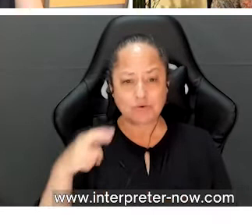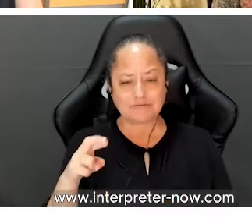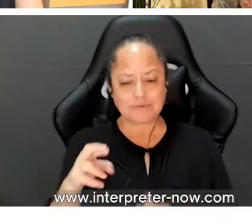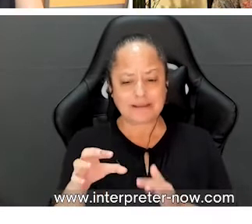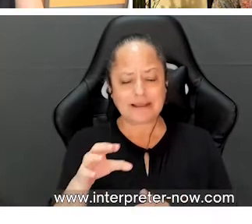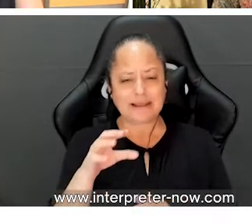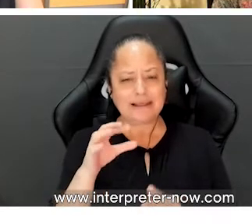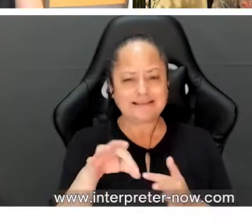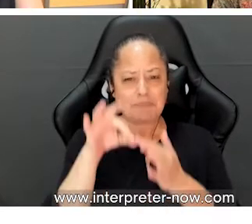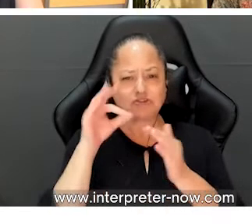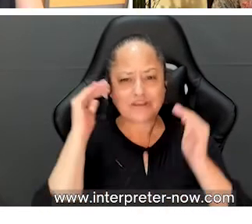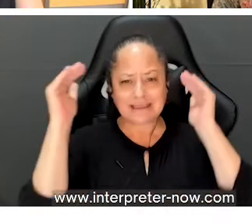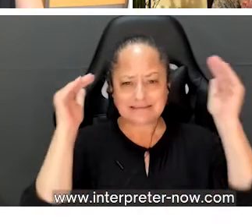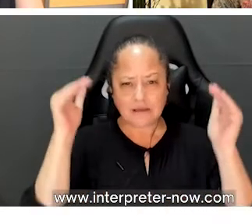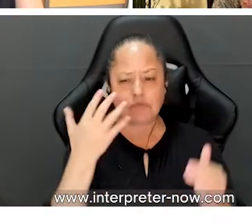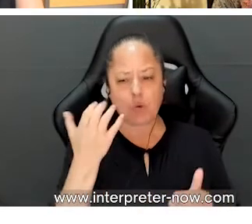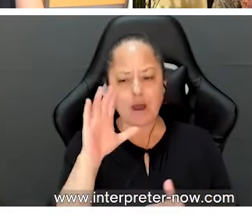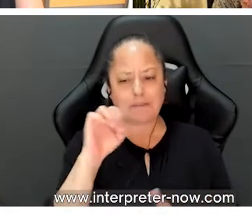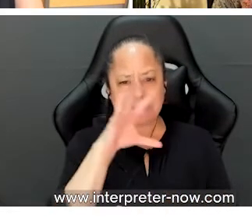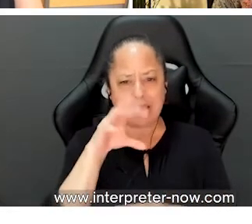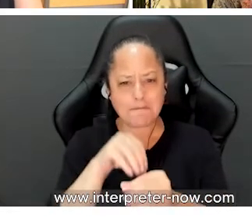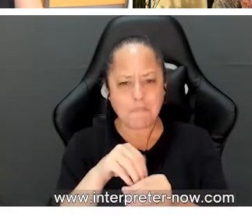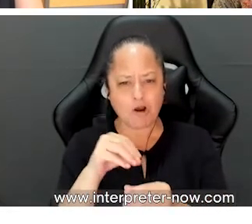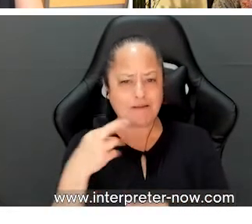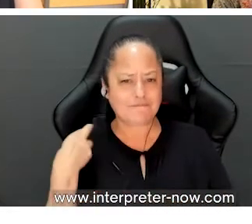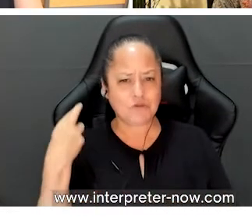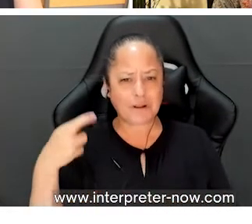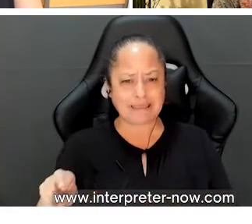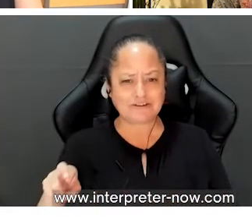adults, it is because they want to be a part of that religion.